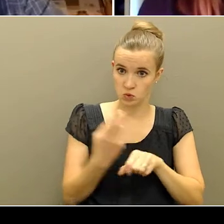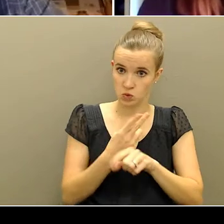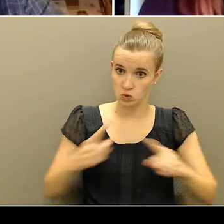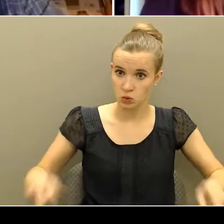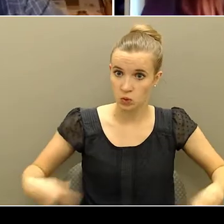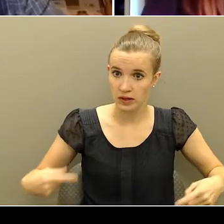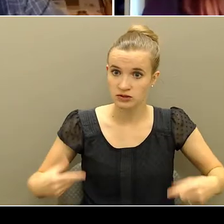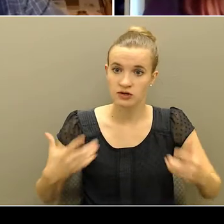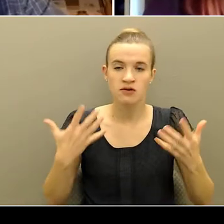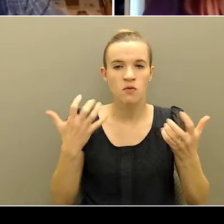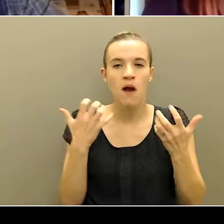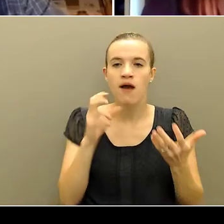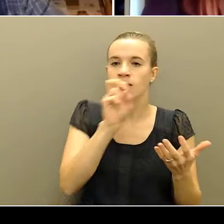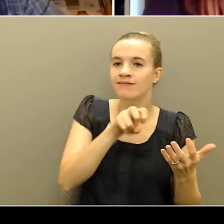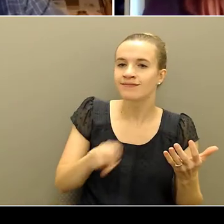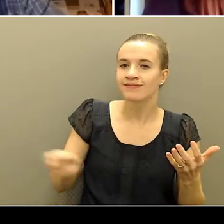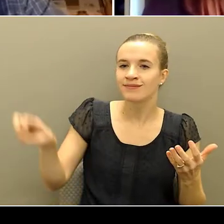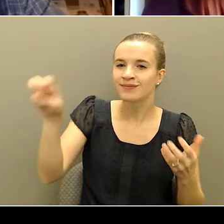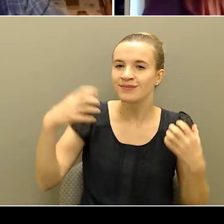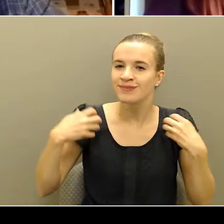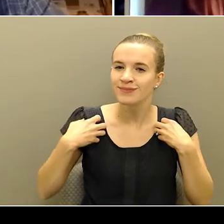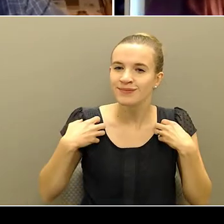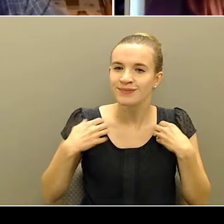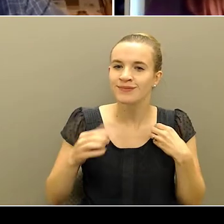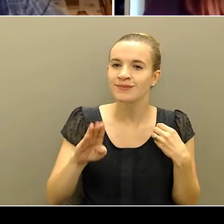looking at certain states, and you could see, you know, what's available in the